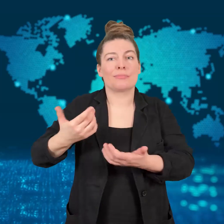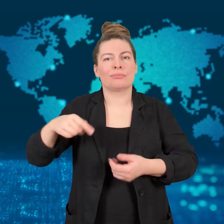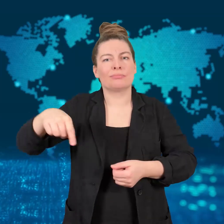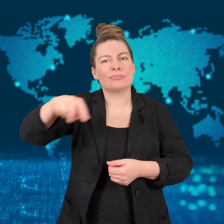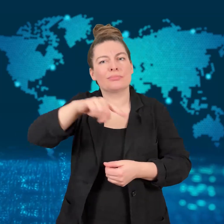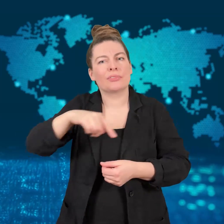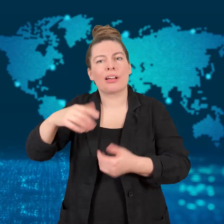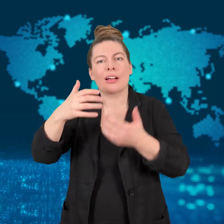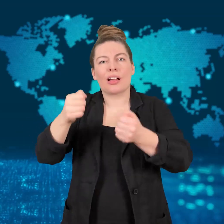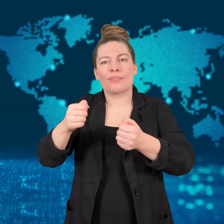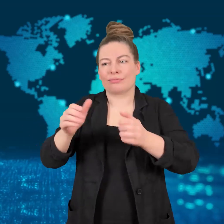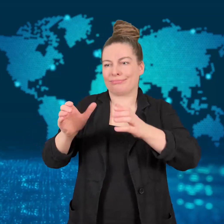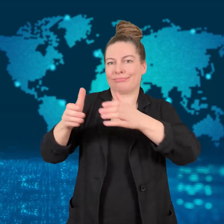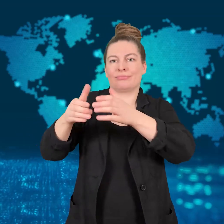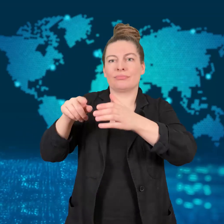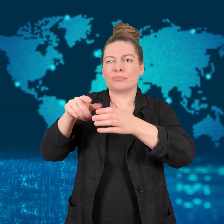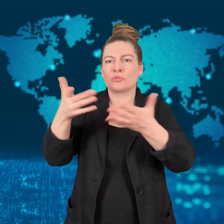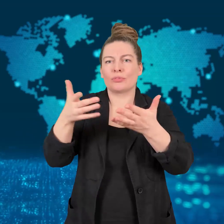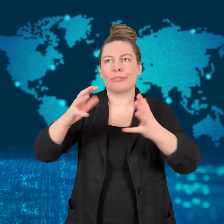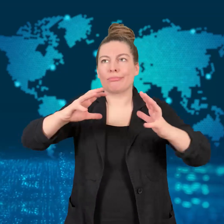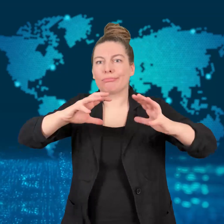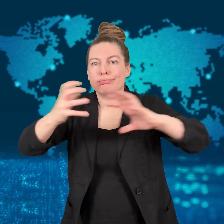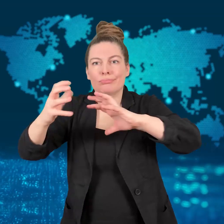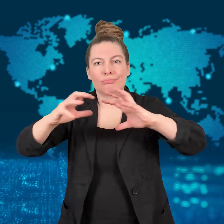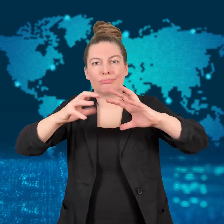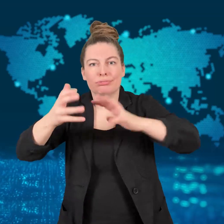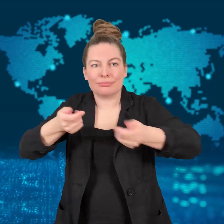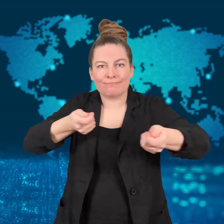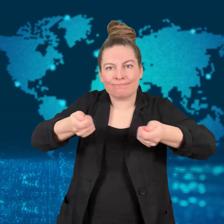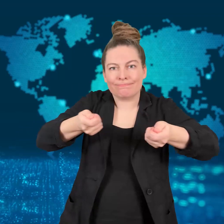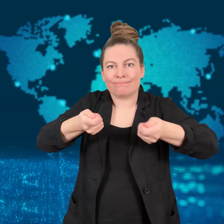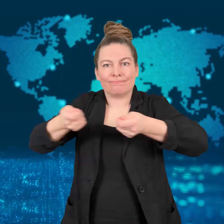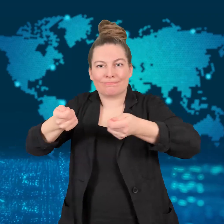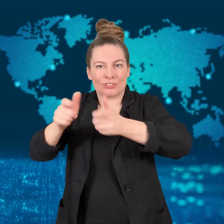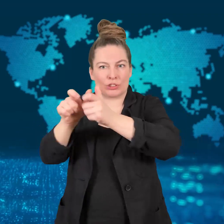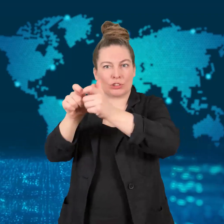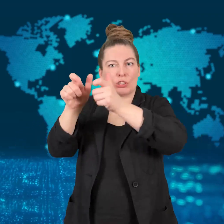He ordered the army and disaster agency to